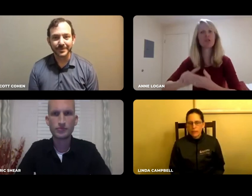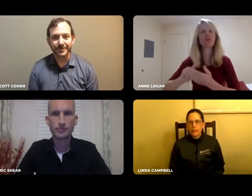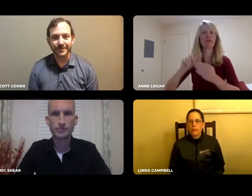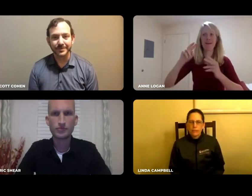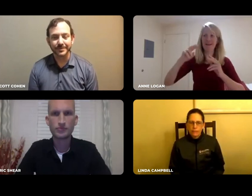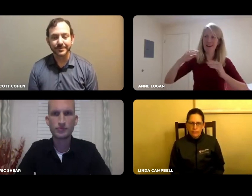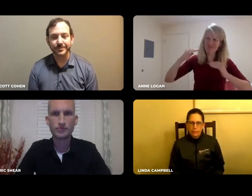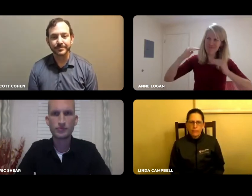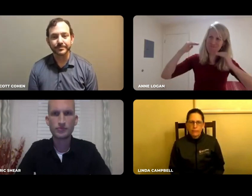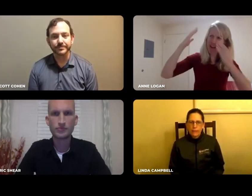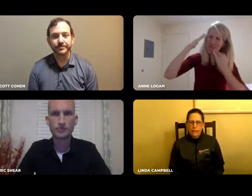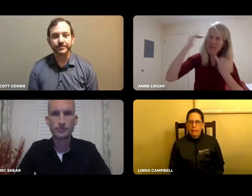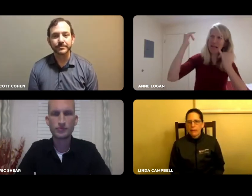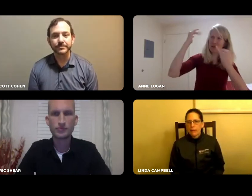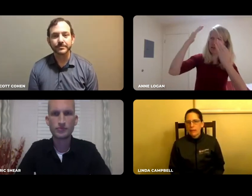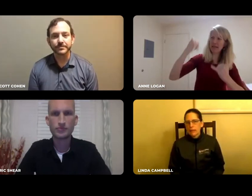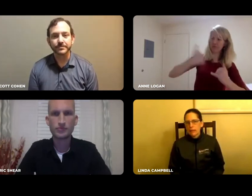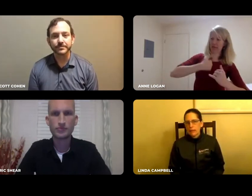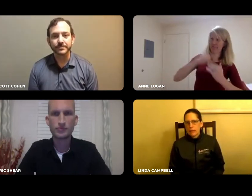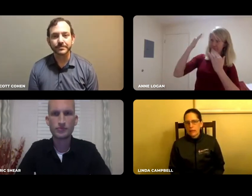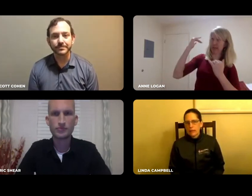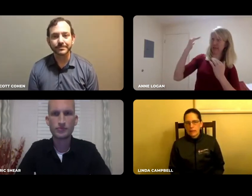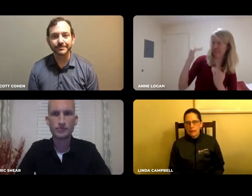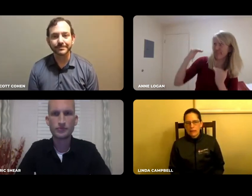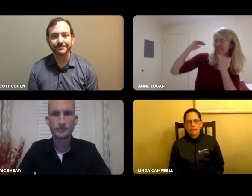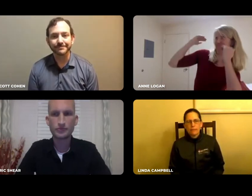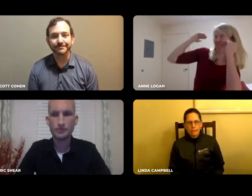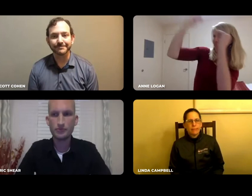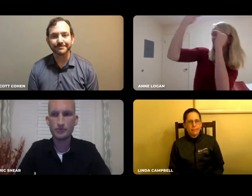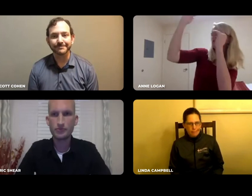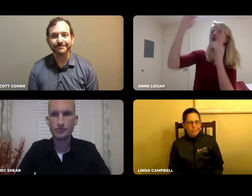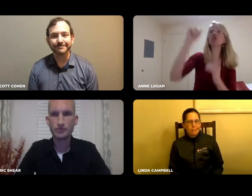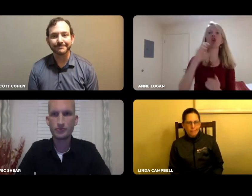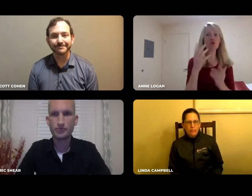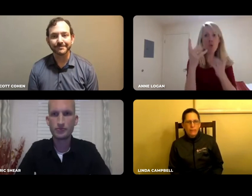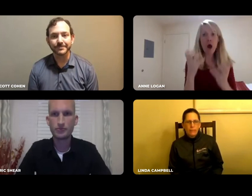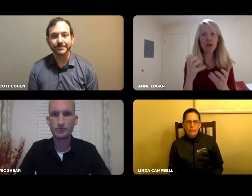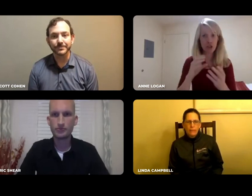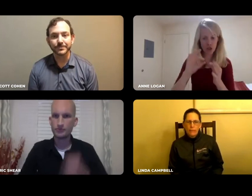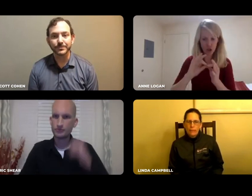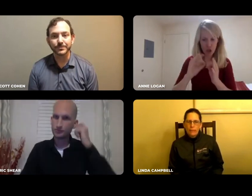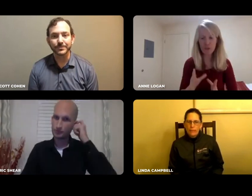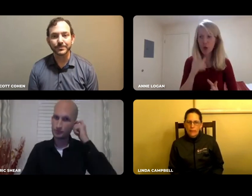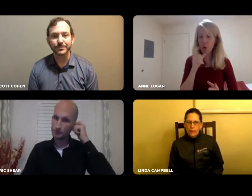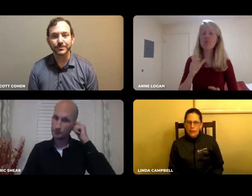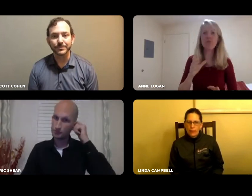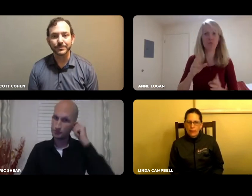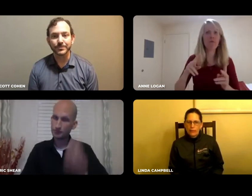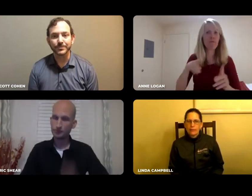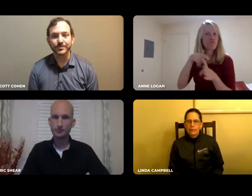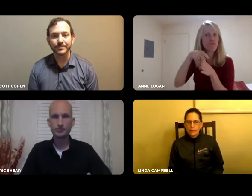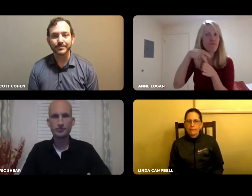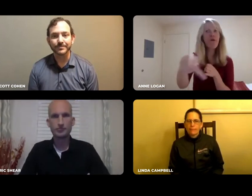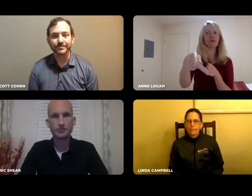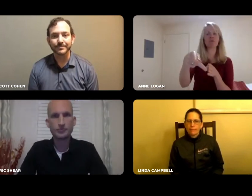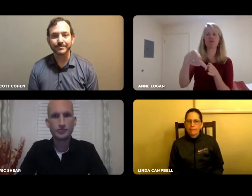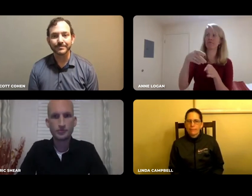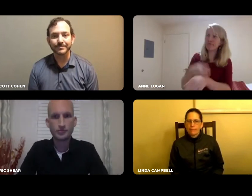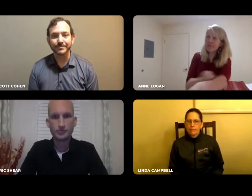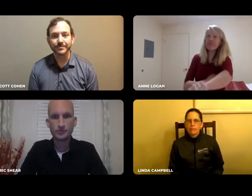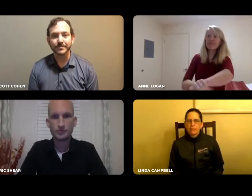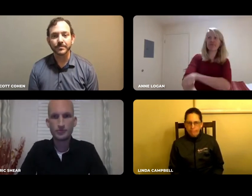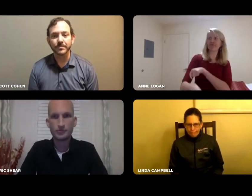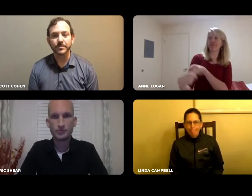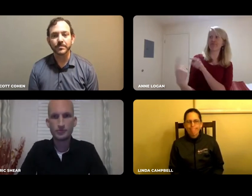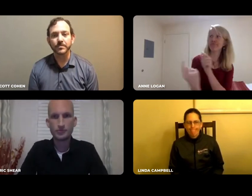at a very advanced level so I need a very professional interpreter